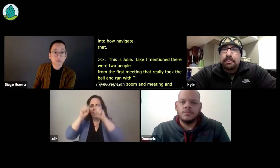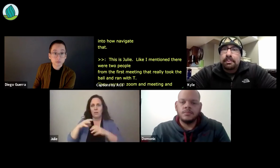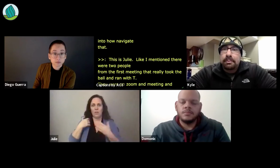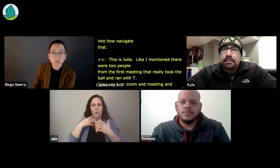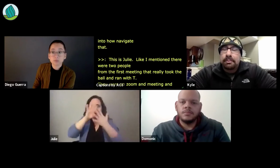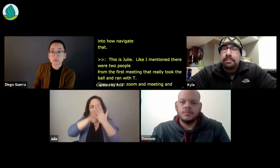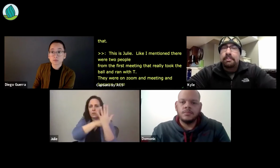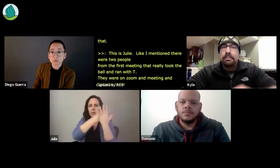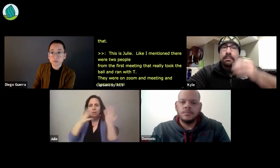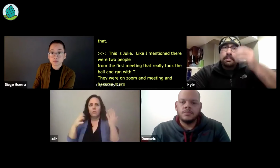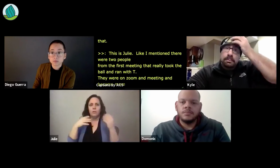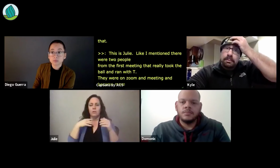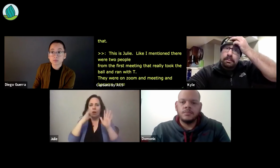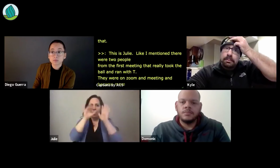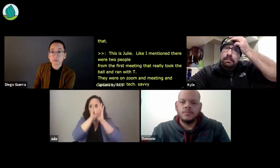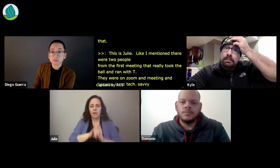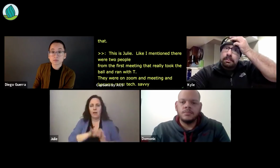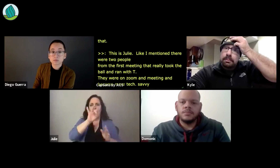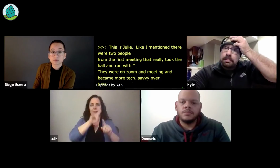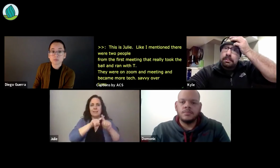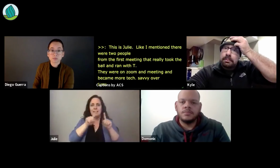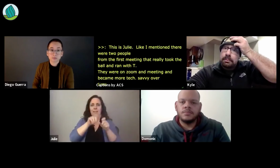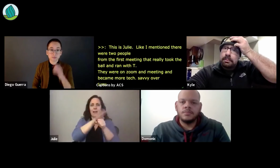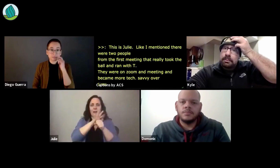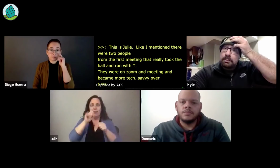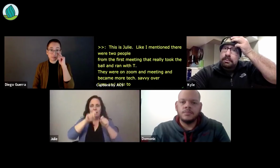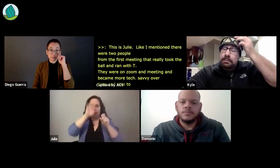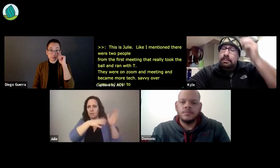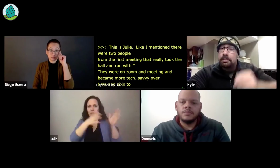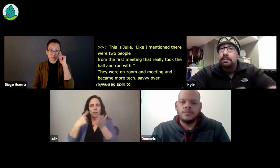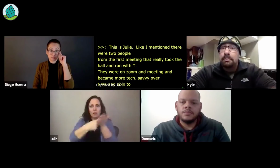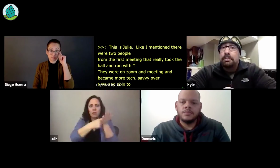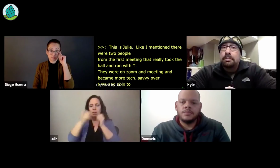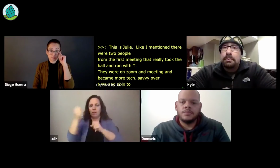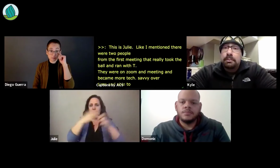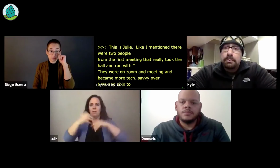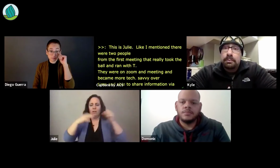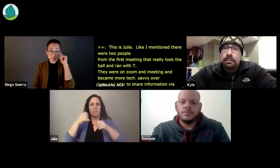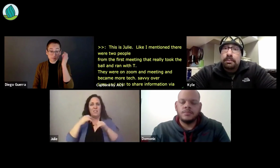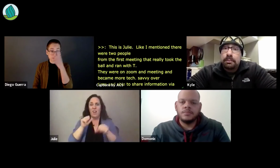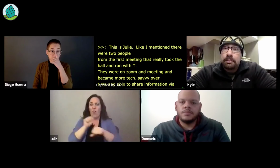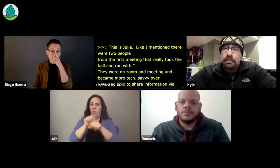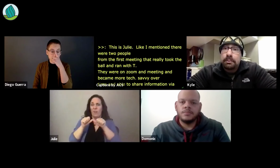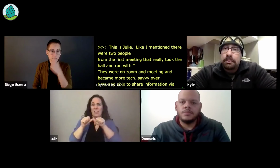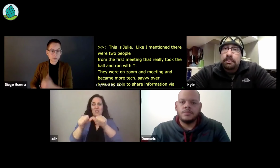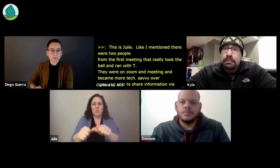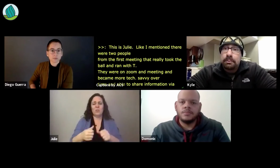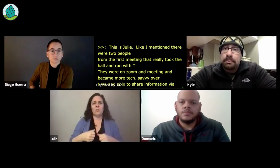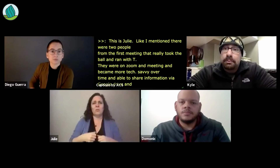and identify-- they identified eight different areas and were really brainstorming. And that work has continued. So that's been great.